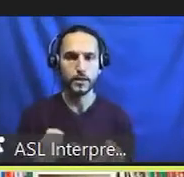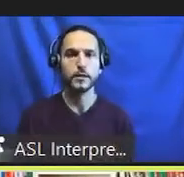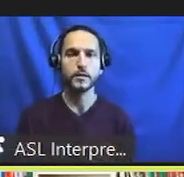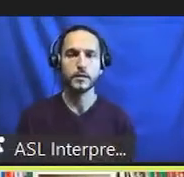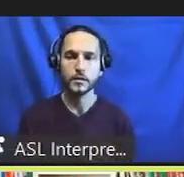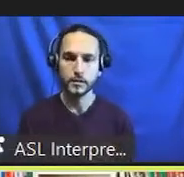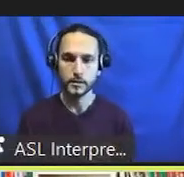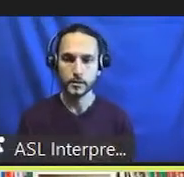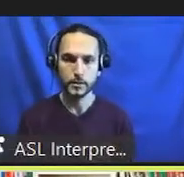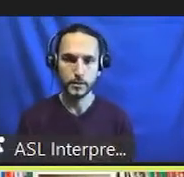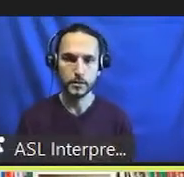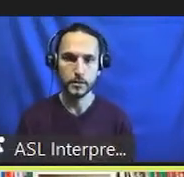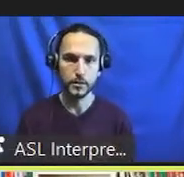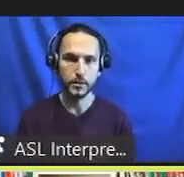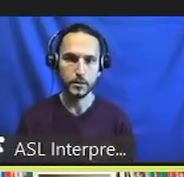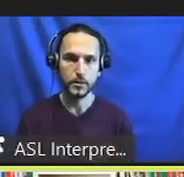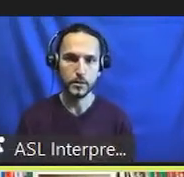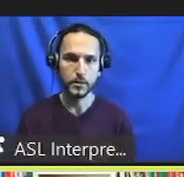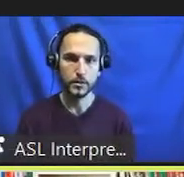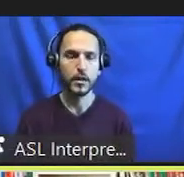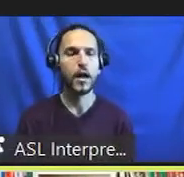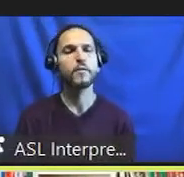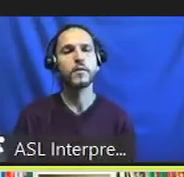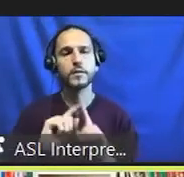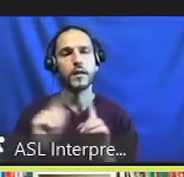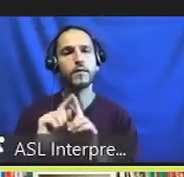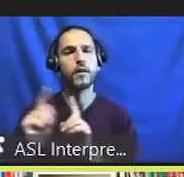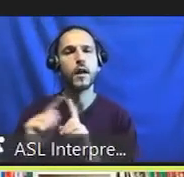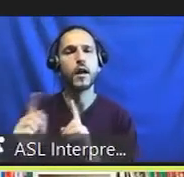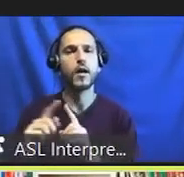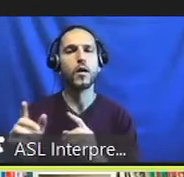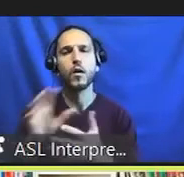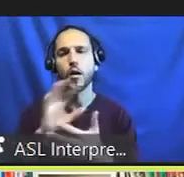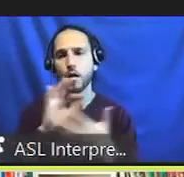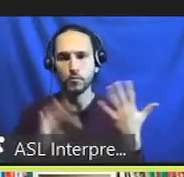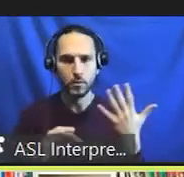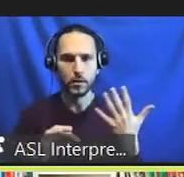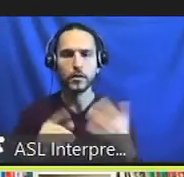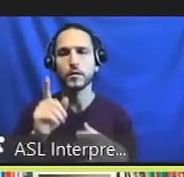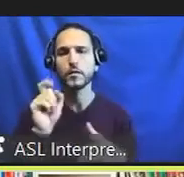And you can do this a few ways. The first is demanding of captioners